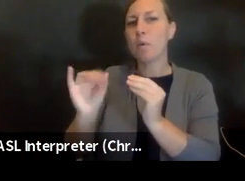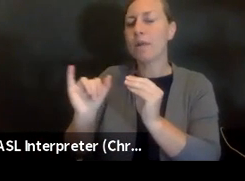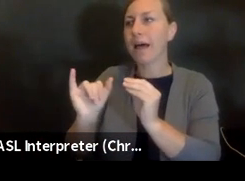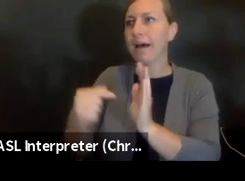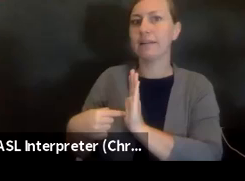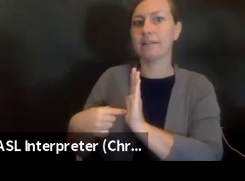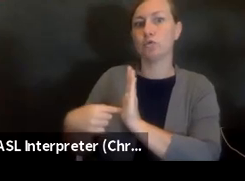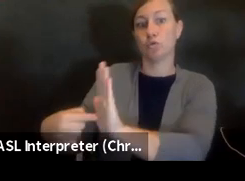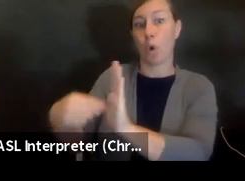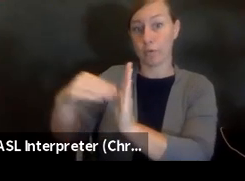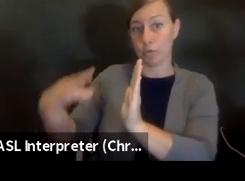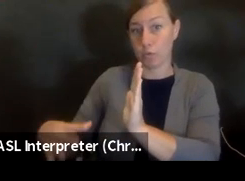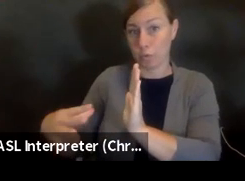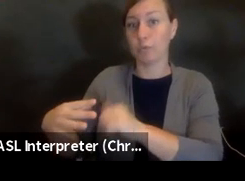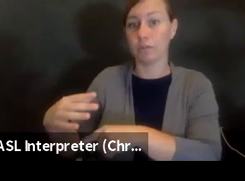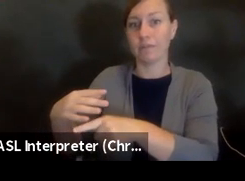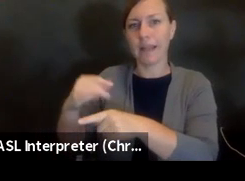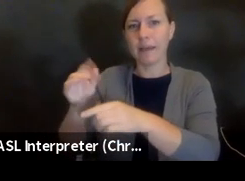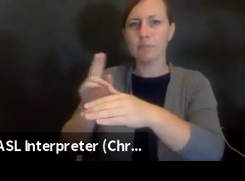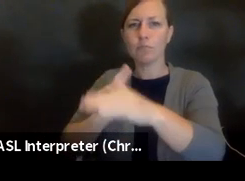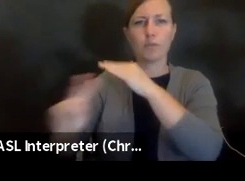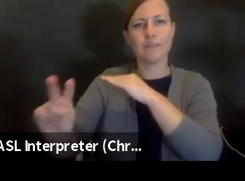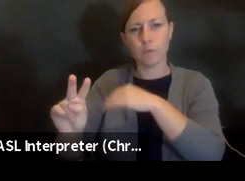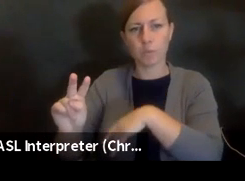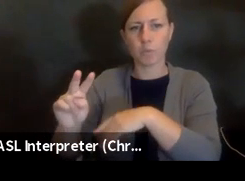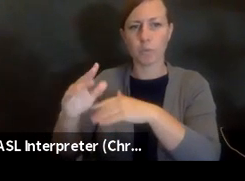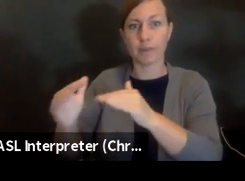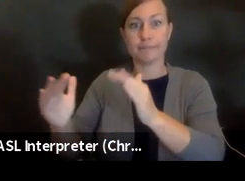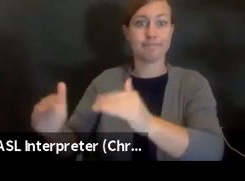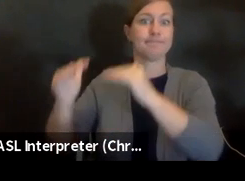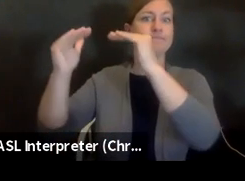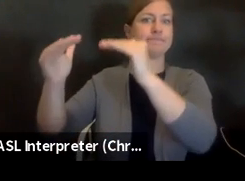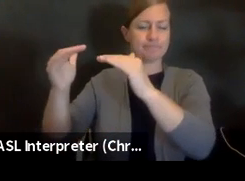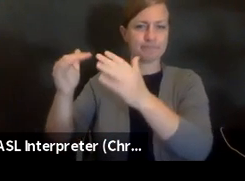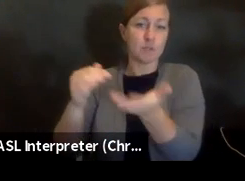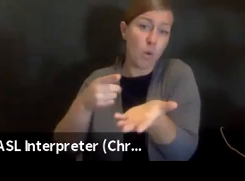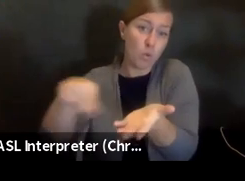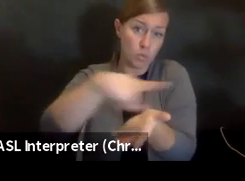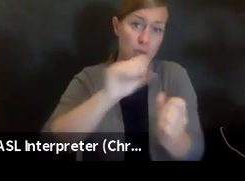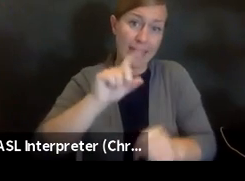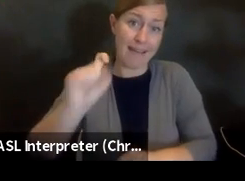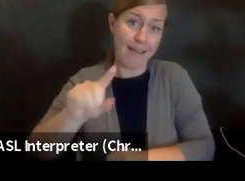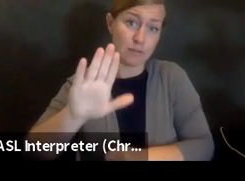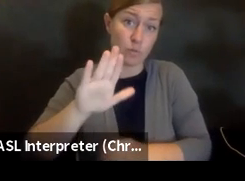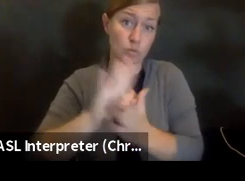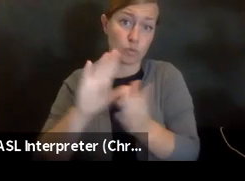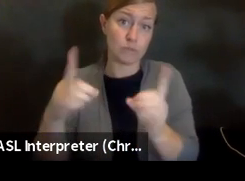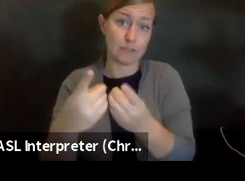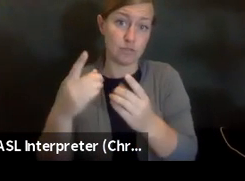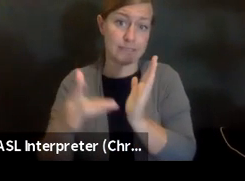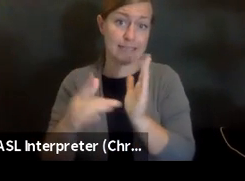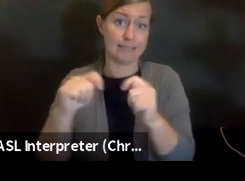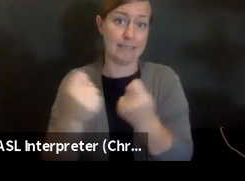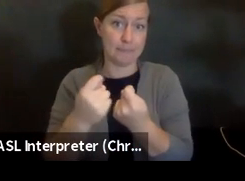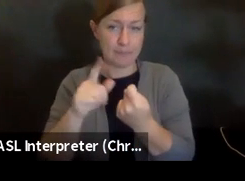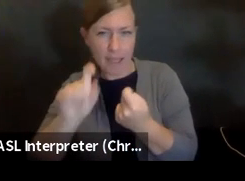Jeff Crawford: unless your district has like the next level up. So check with your district tech team and see what you have and that might be one of those